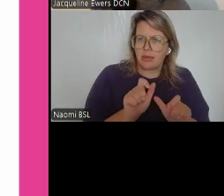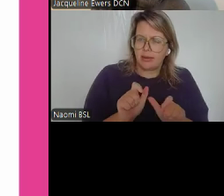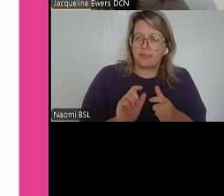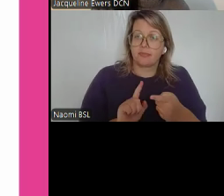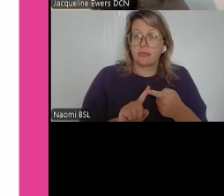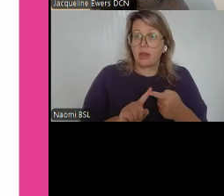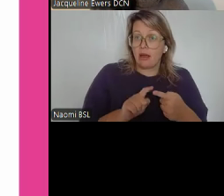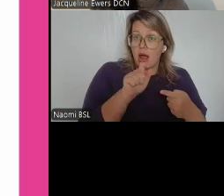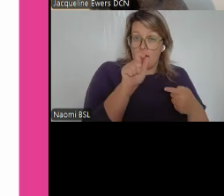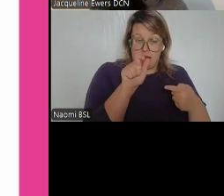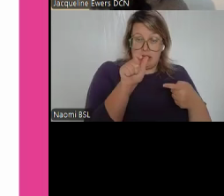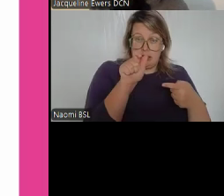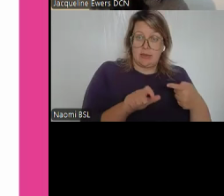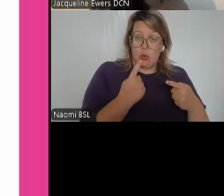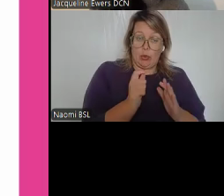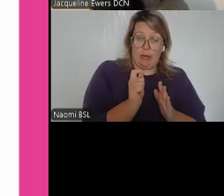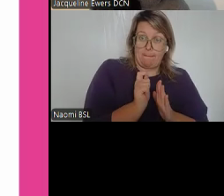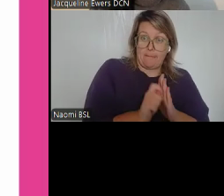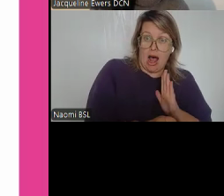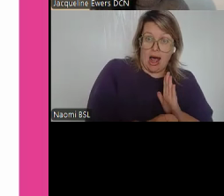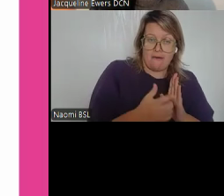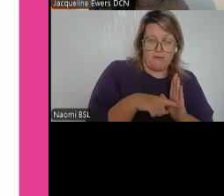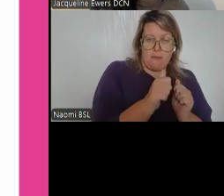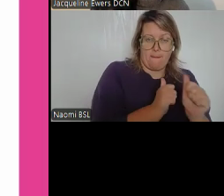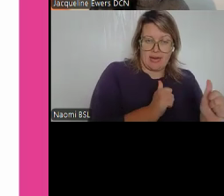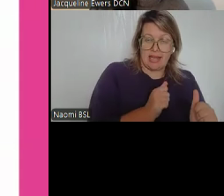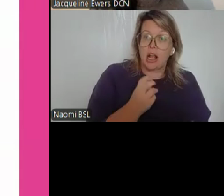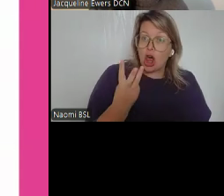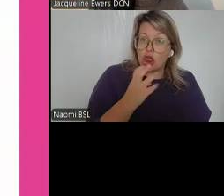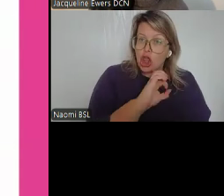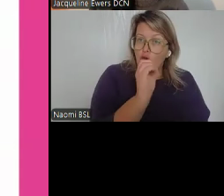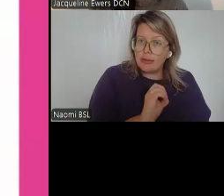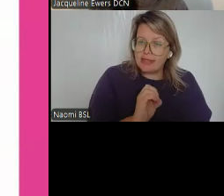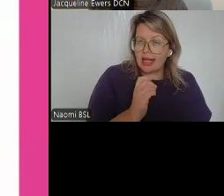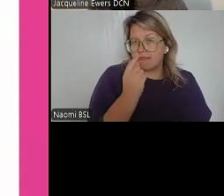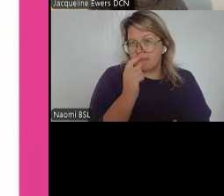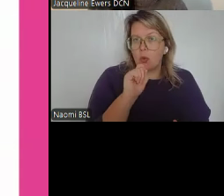a customer has a nearly 30% chance of buying again. Repeat purchase.